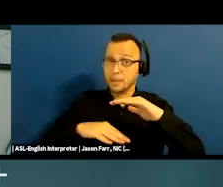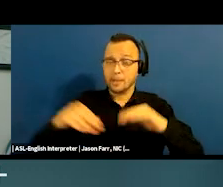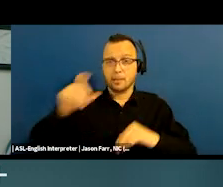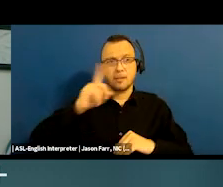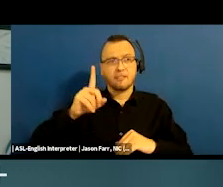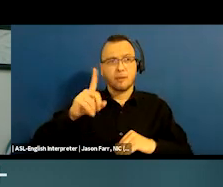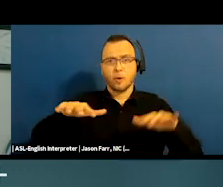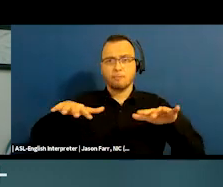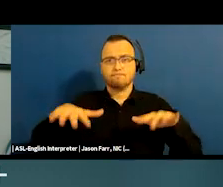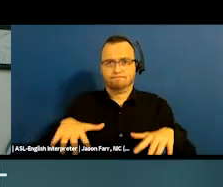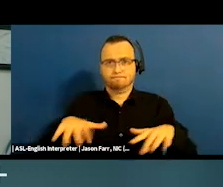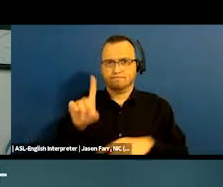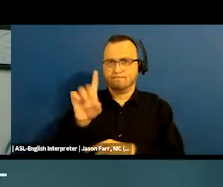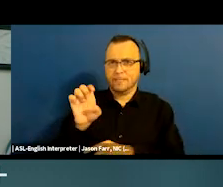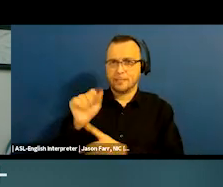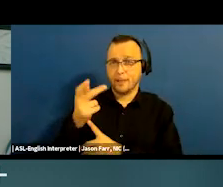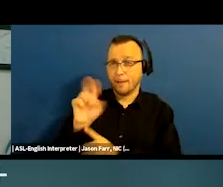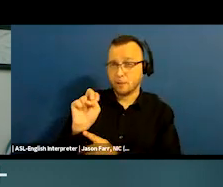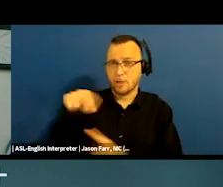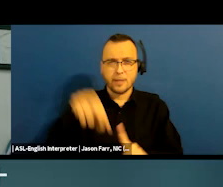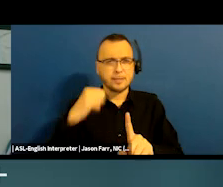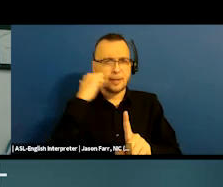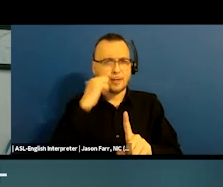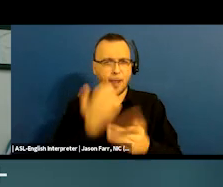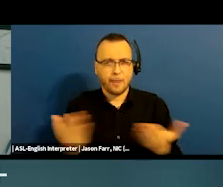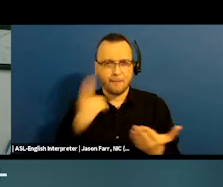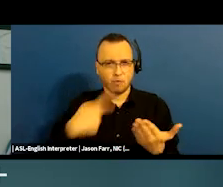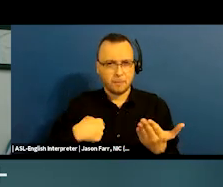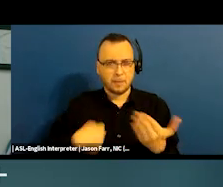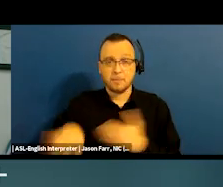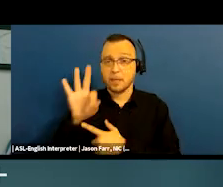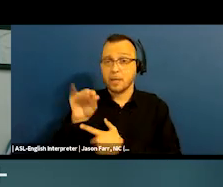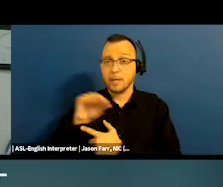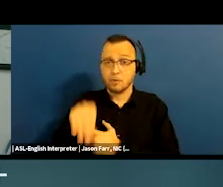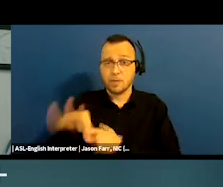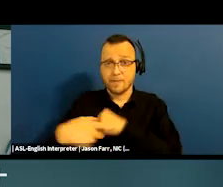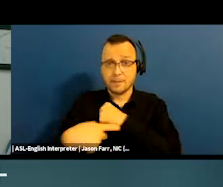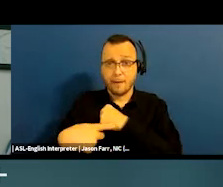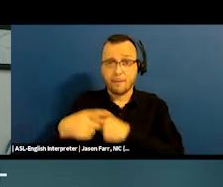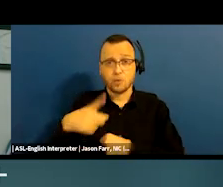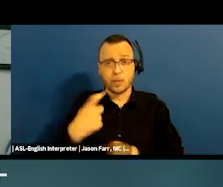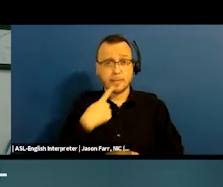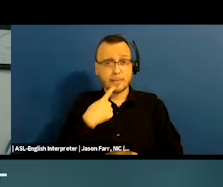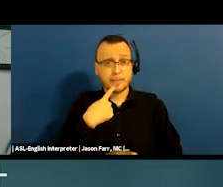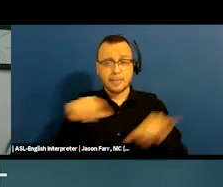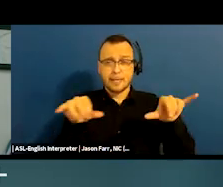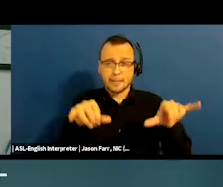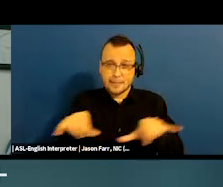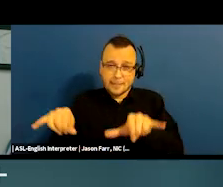health, and social services, and homelessness surfaces or concern. Next slide.